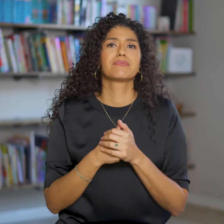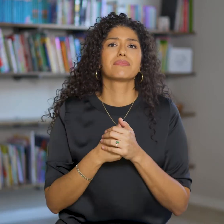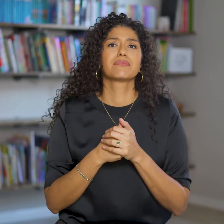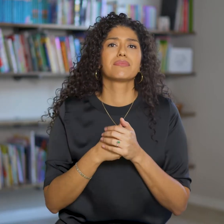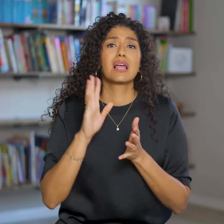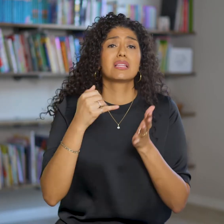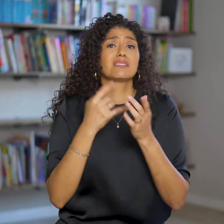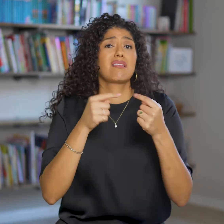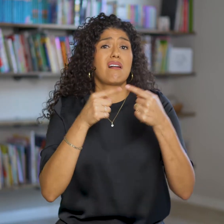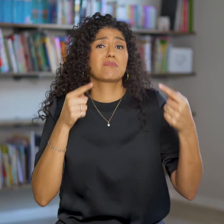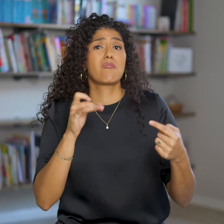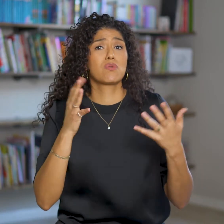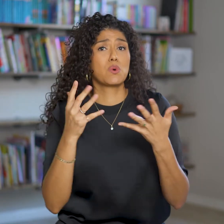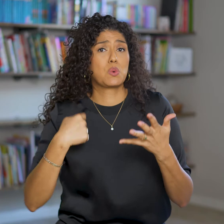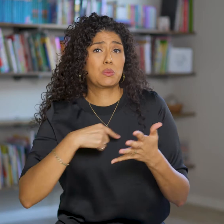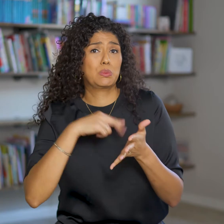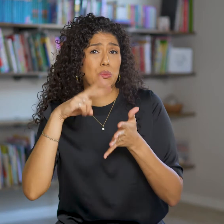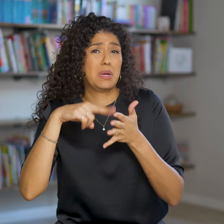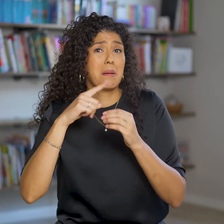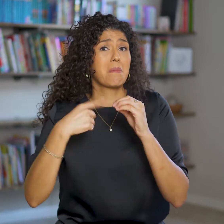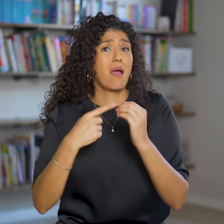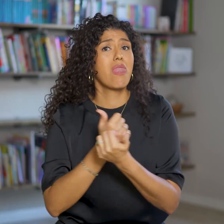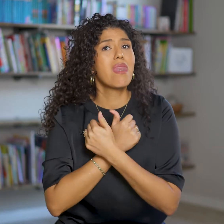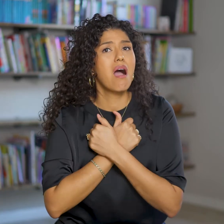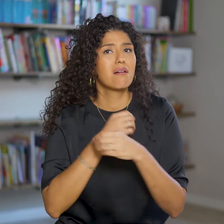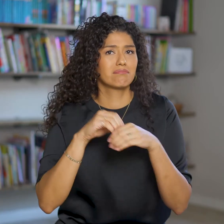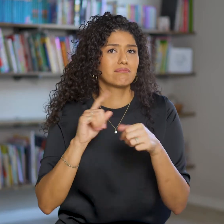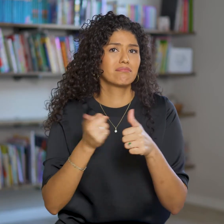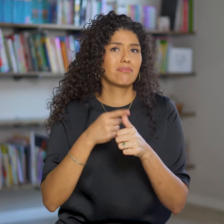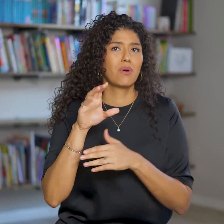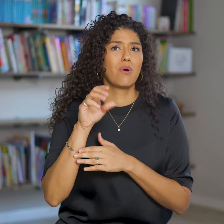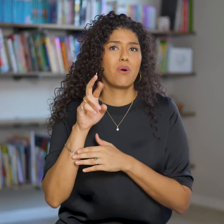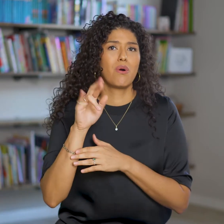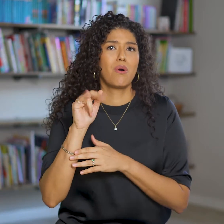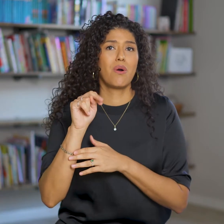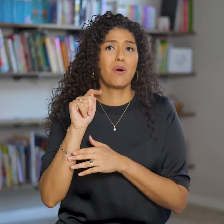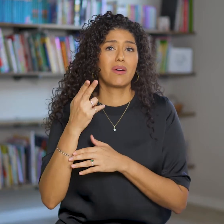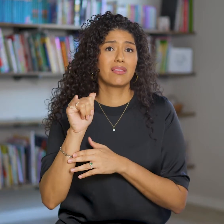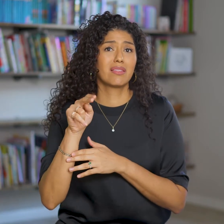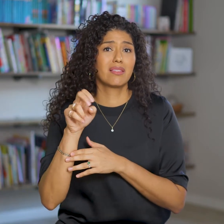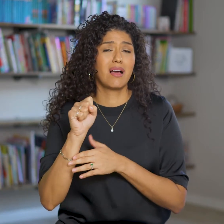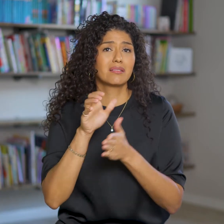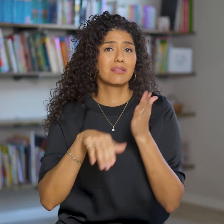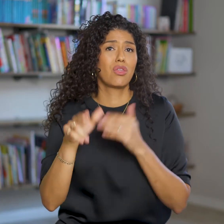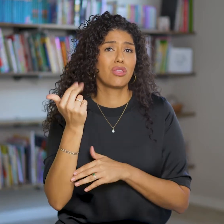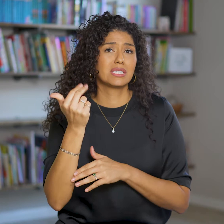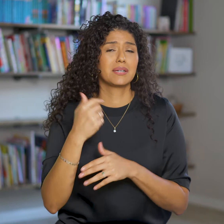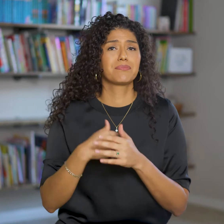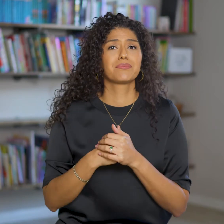it’s the opposite of what we read about love in 1 Corinthians 13.